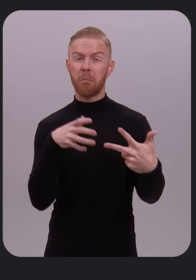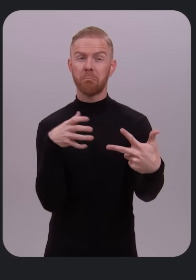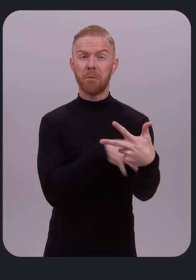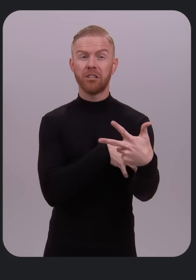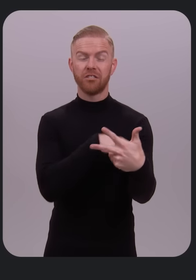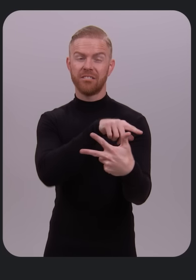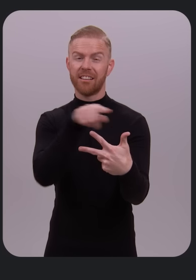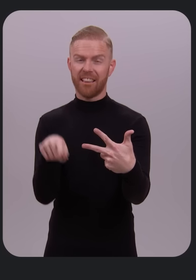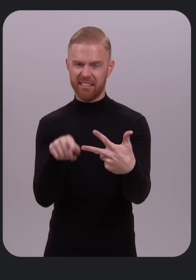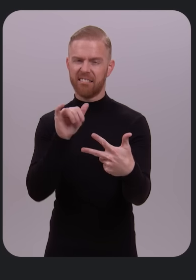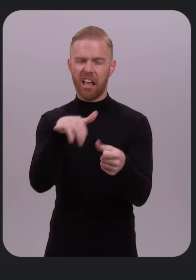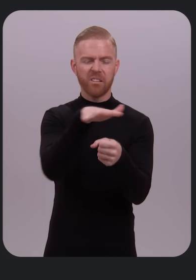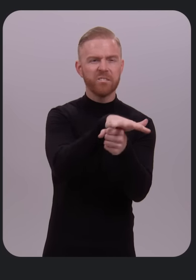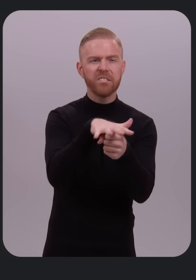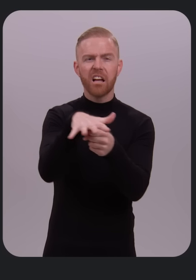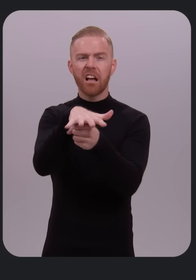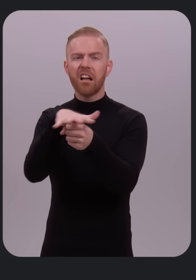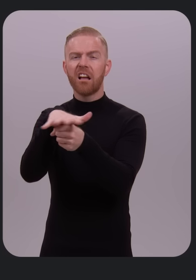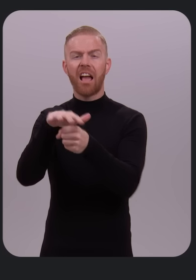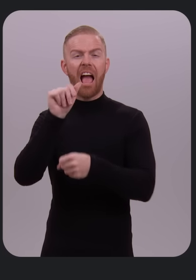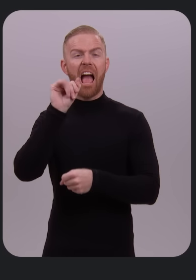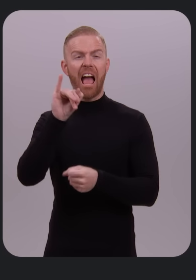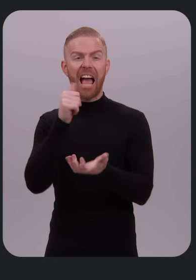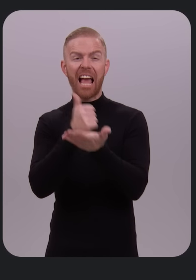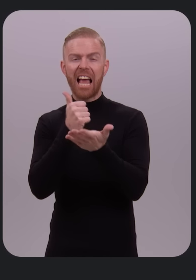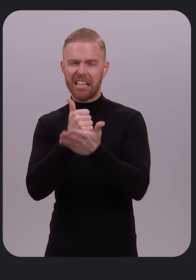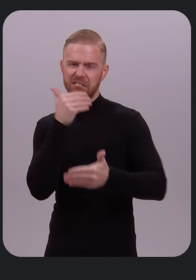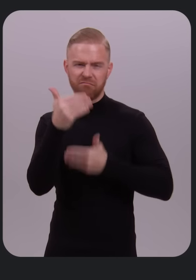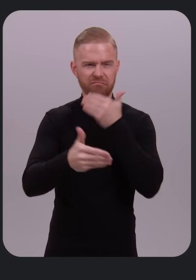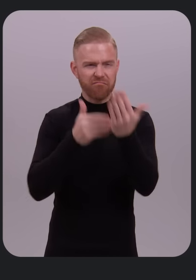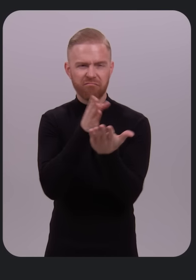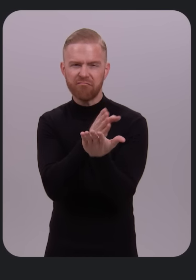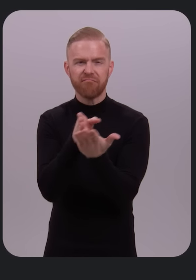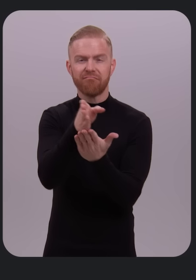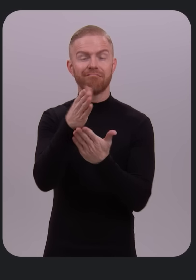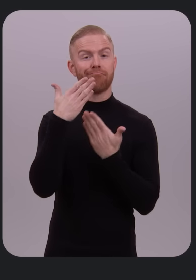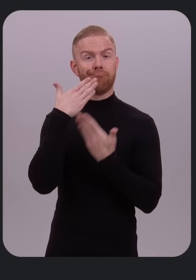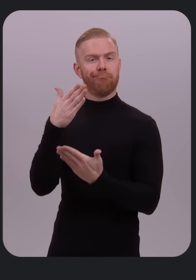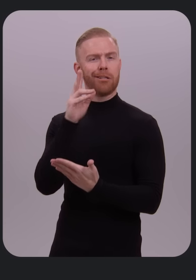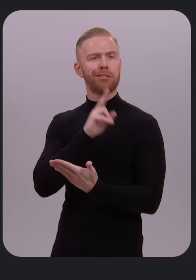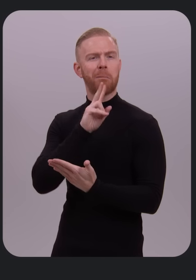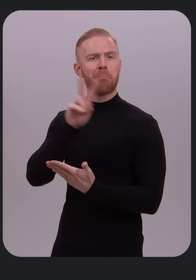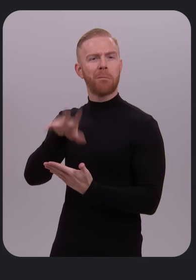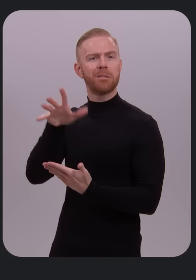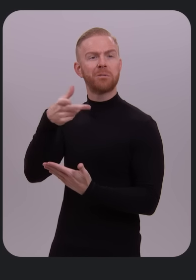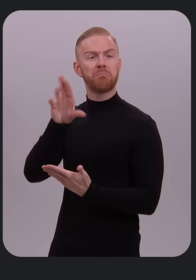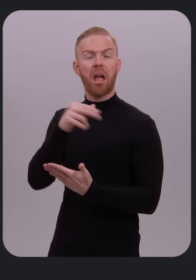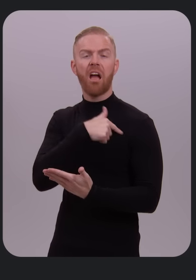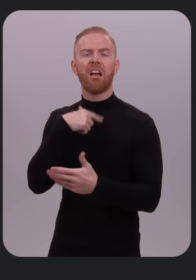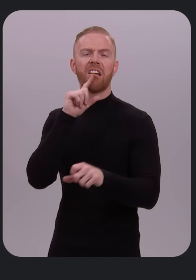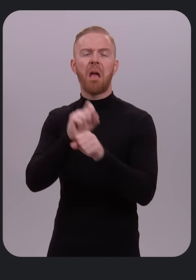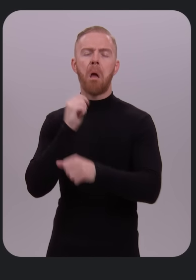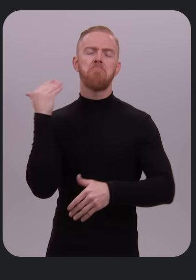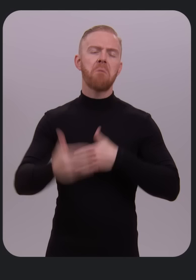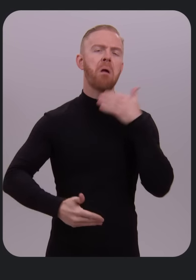the frontiers of AI assistance. And thanks to 2.5 Pro, we're making big strides across all three.